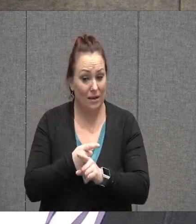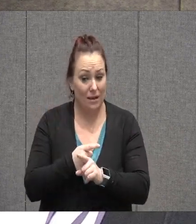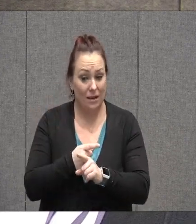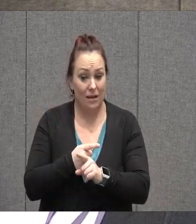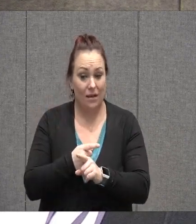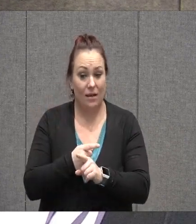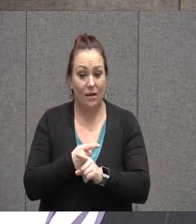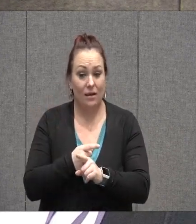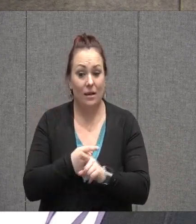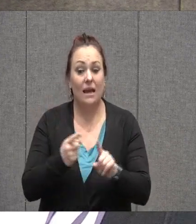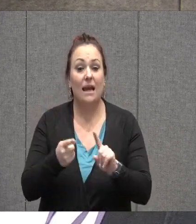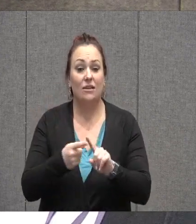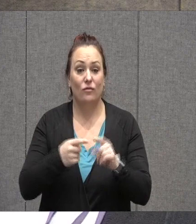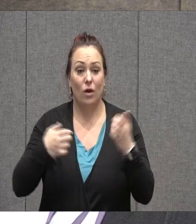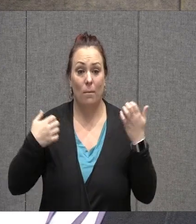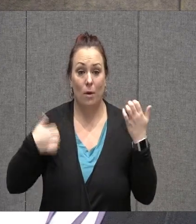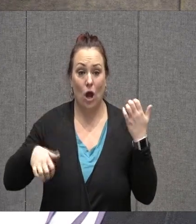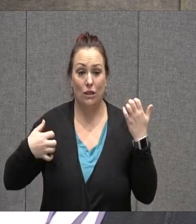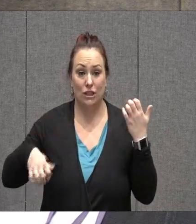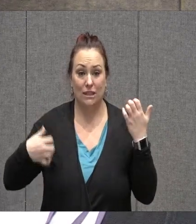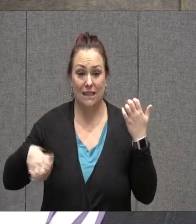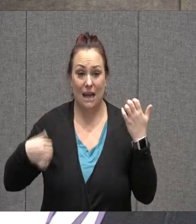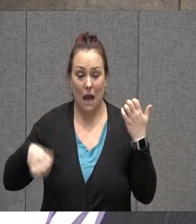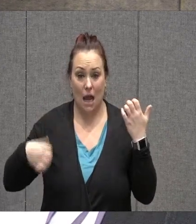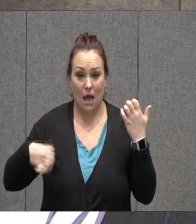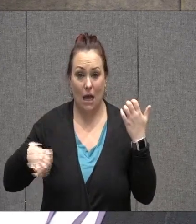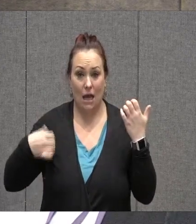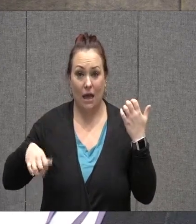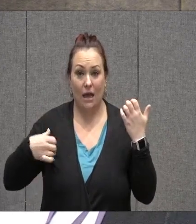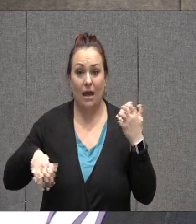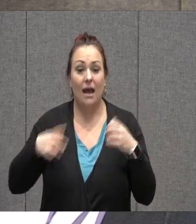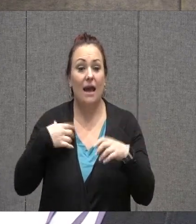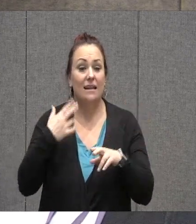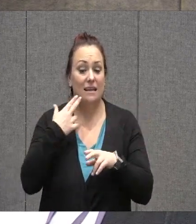It's from Argentina, and it's the Argentinian peso.